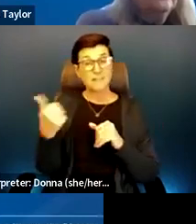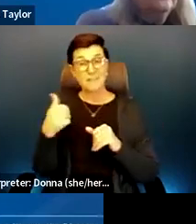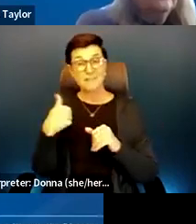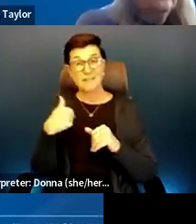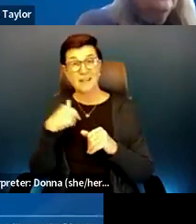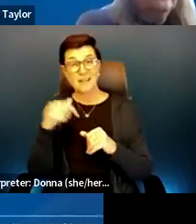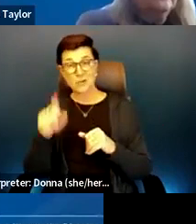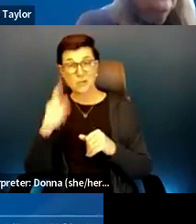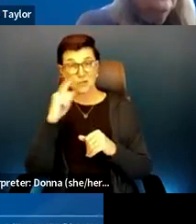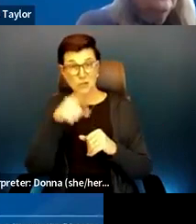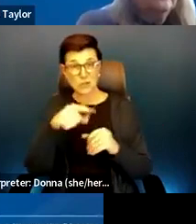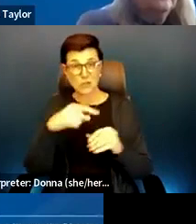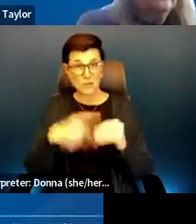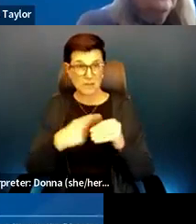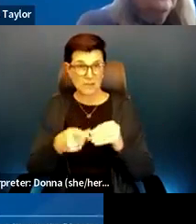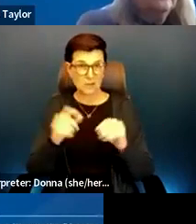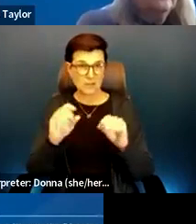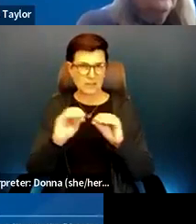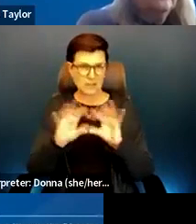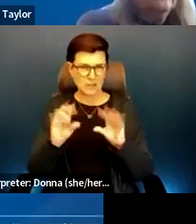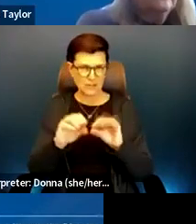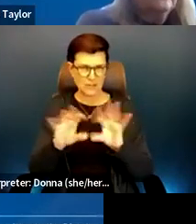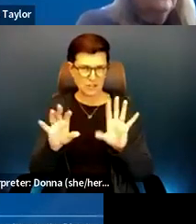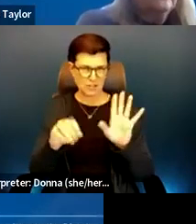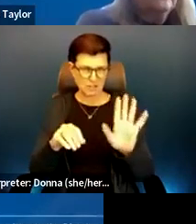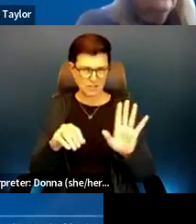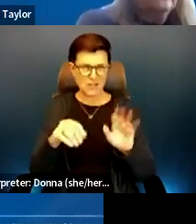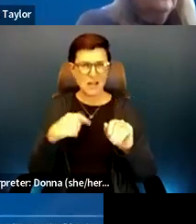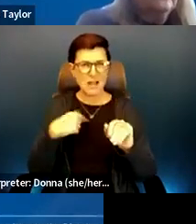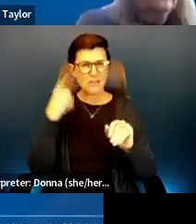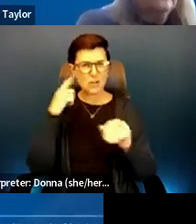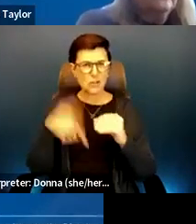because I've heard about this 40% subaward to locals.